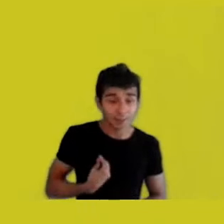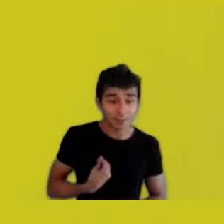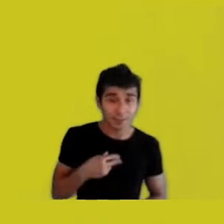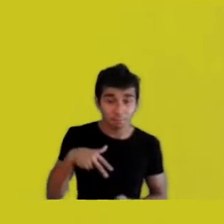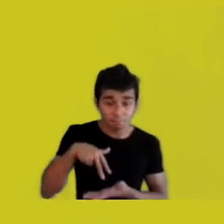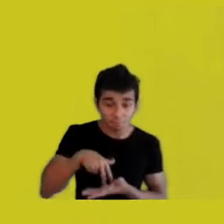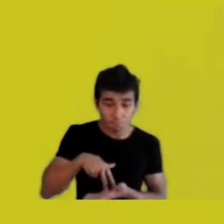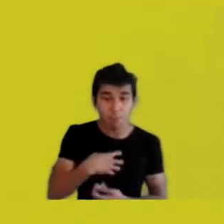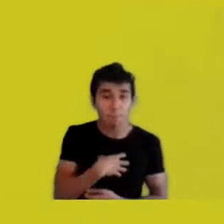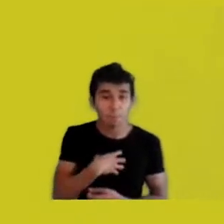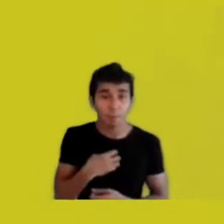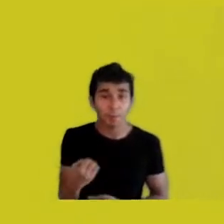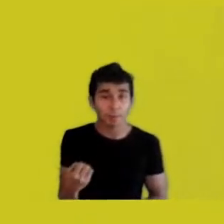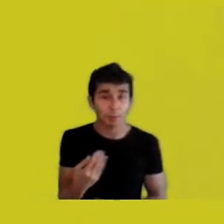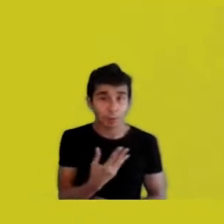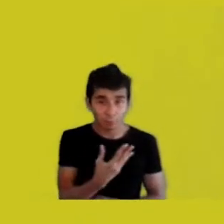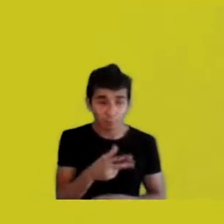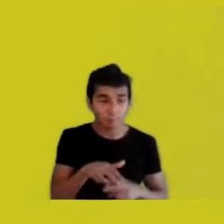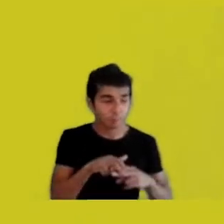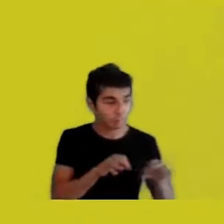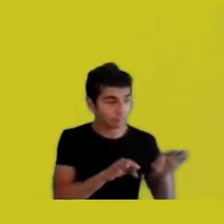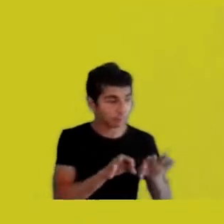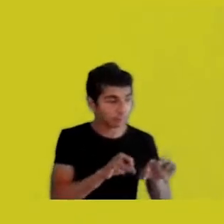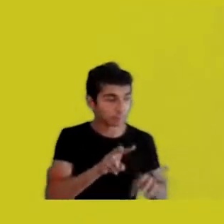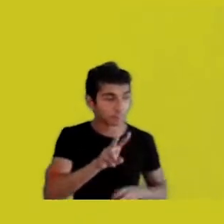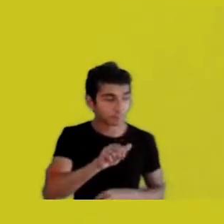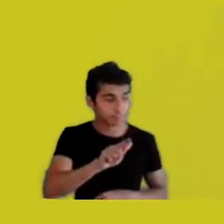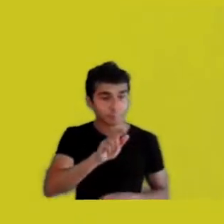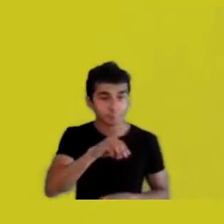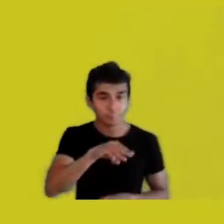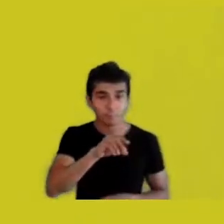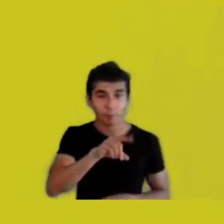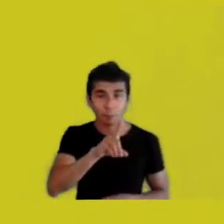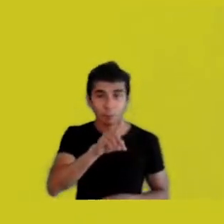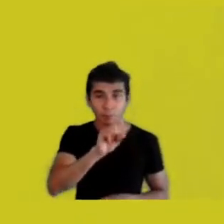and so many other events are living proof of that.